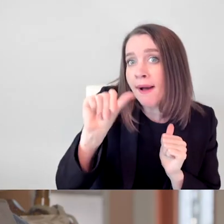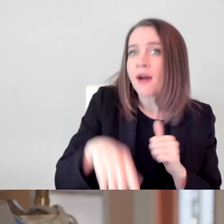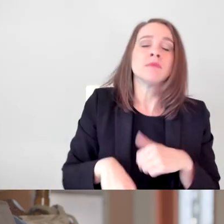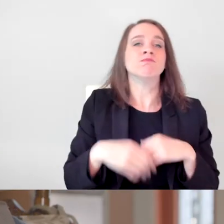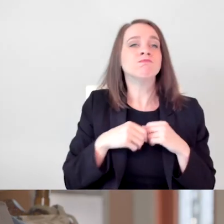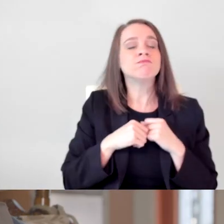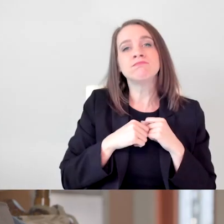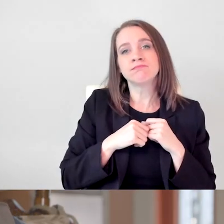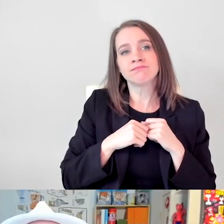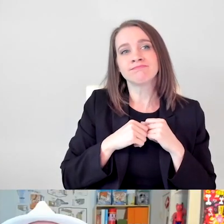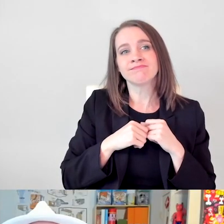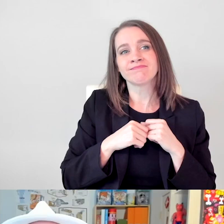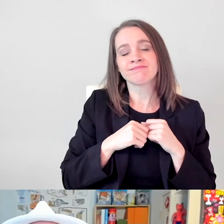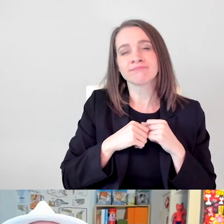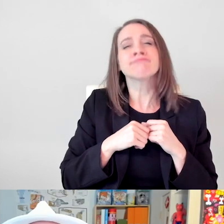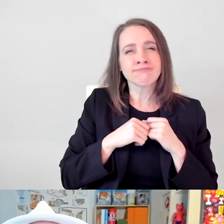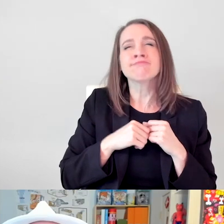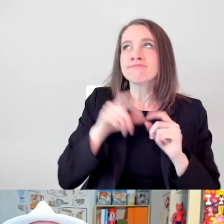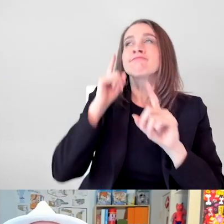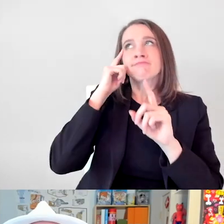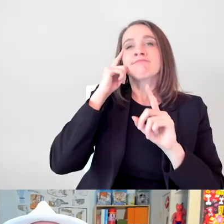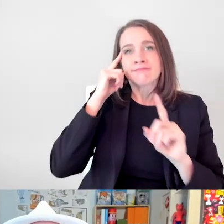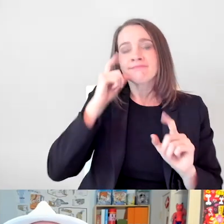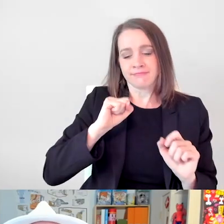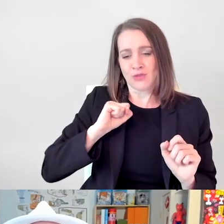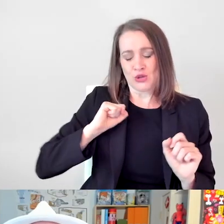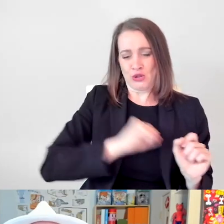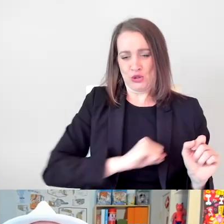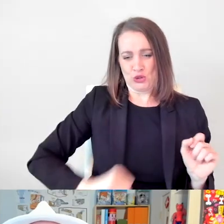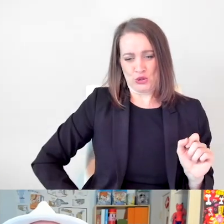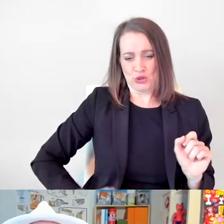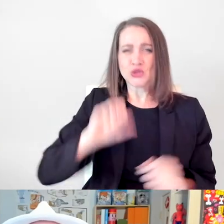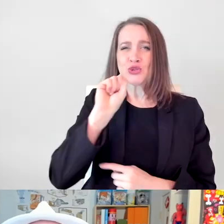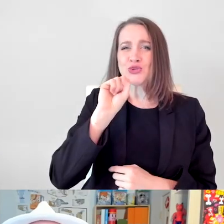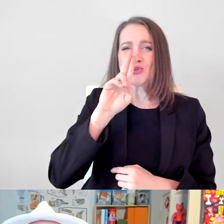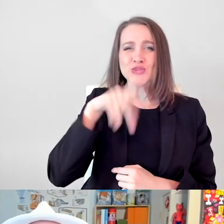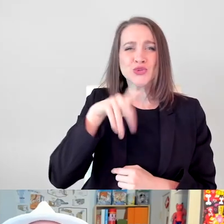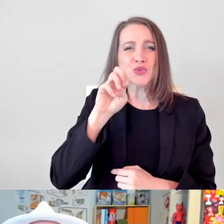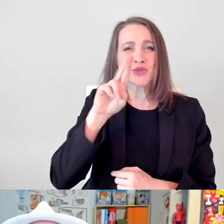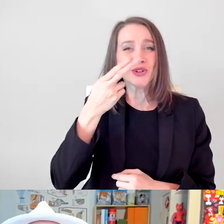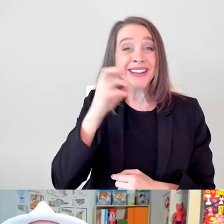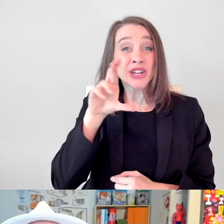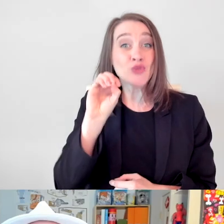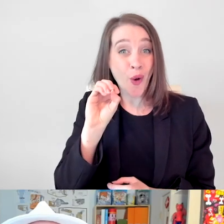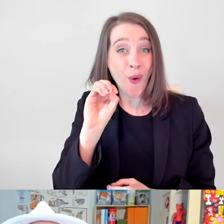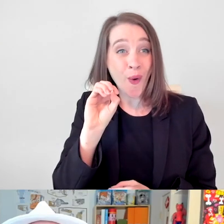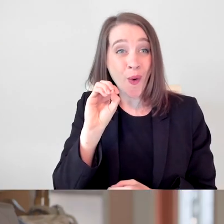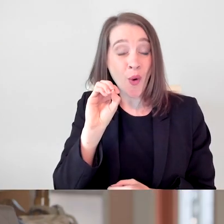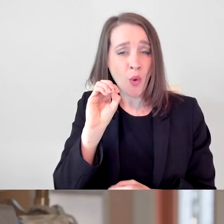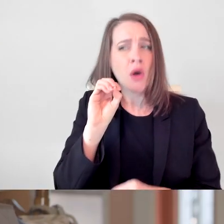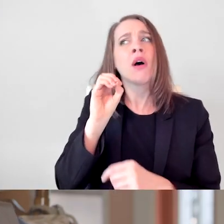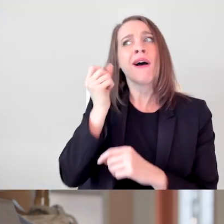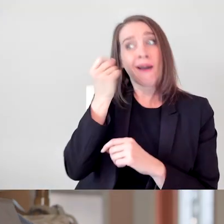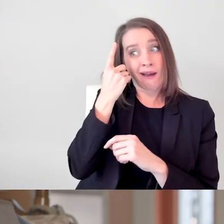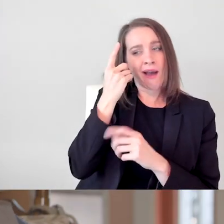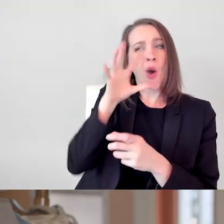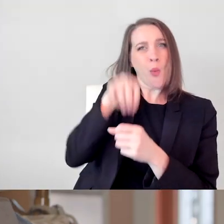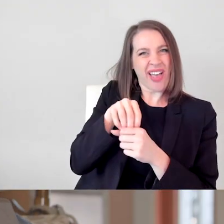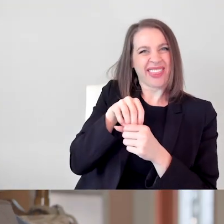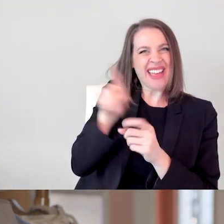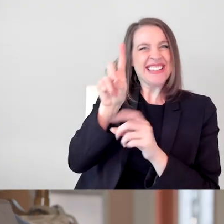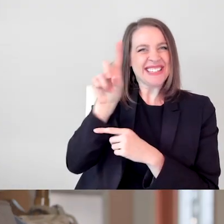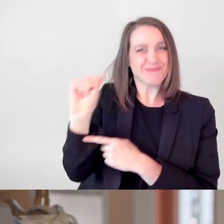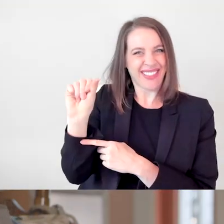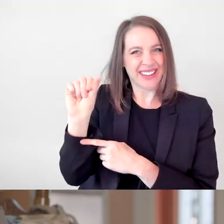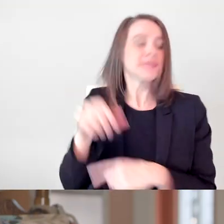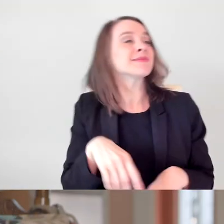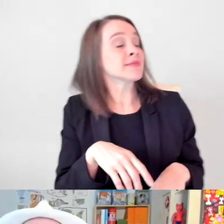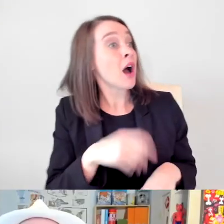drama, a superhero with disabilities.